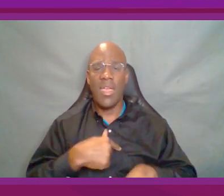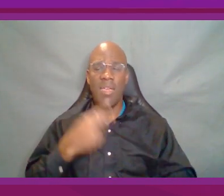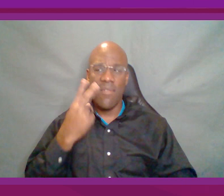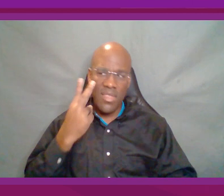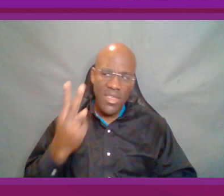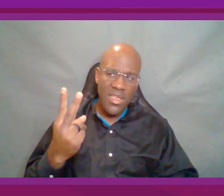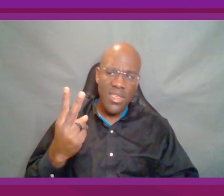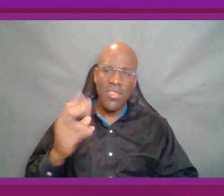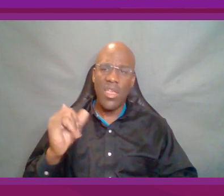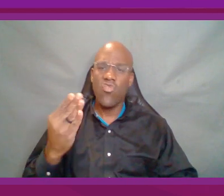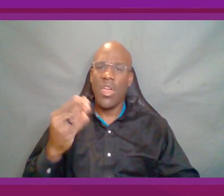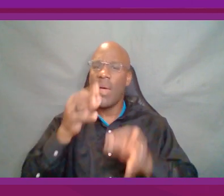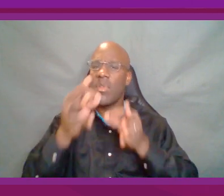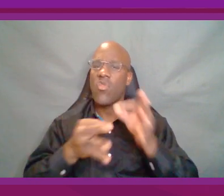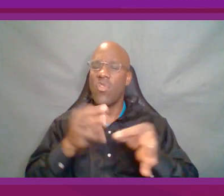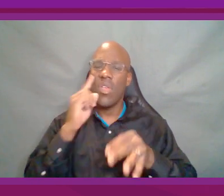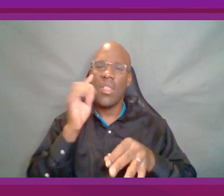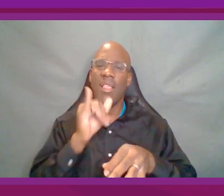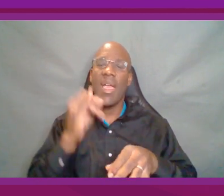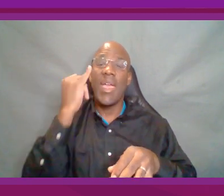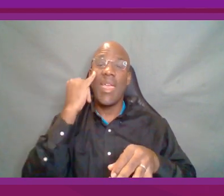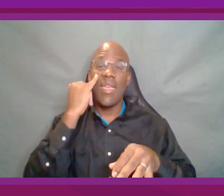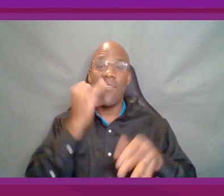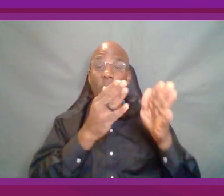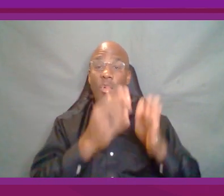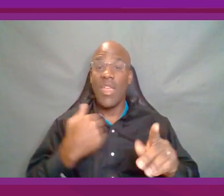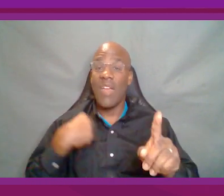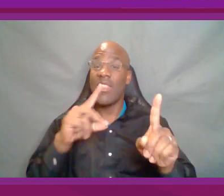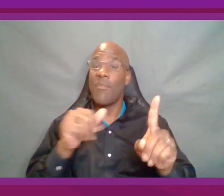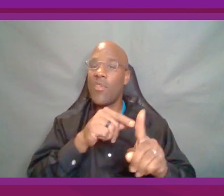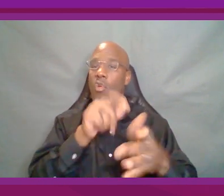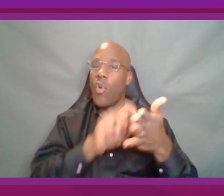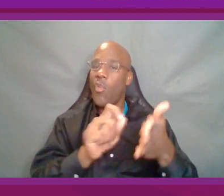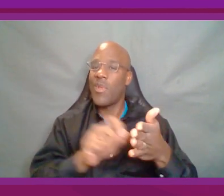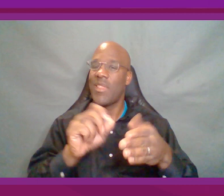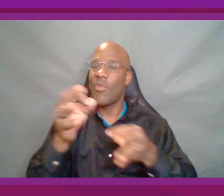what was a job description look like if it was written by an individual with disability?